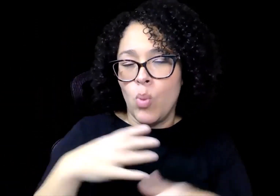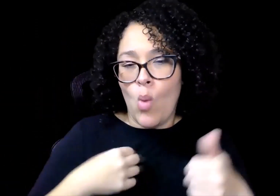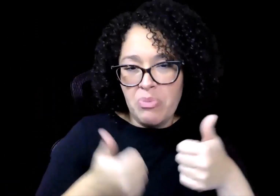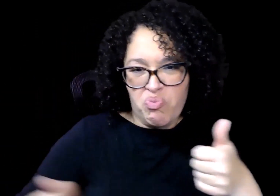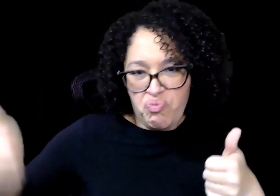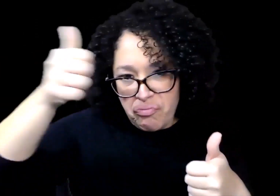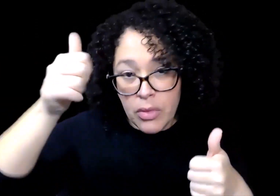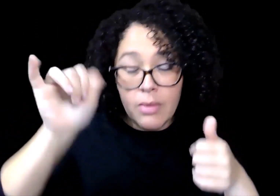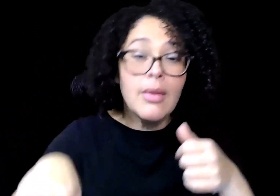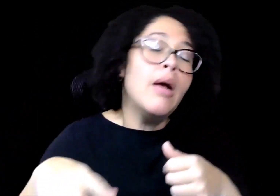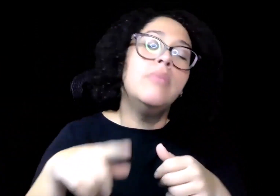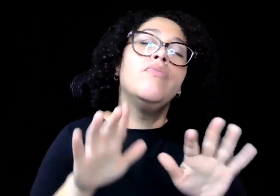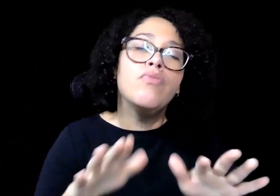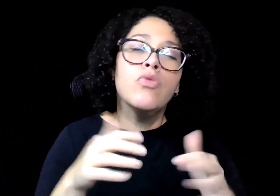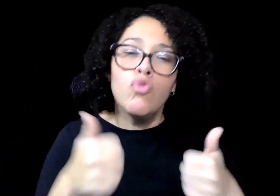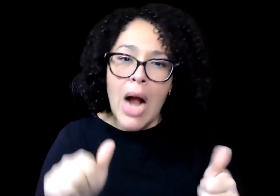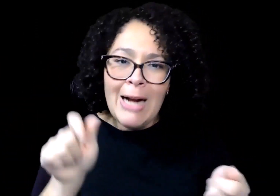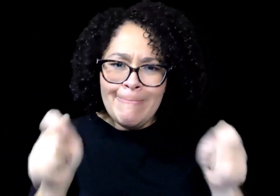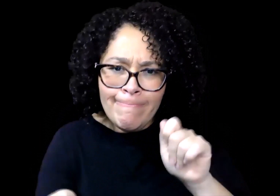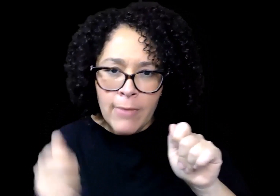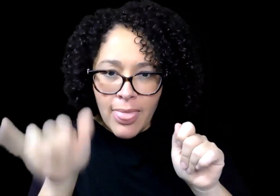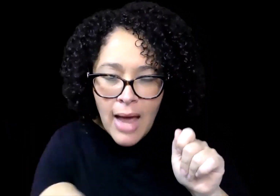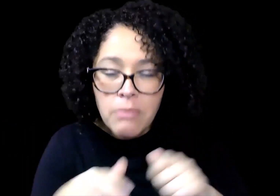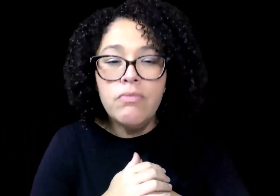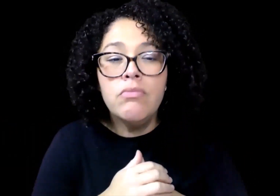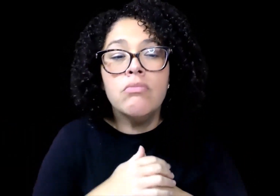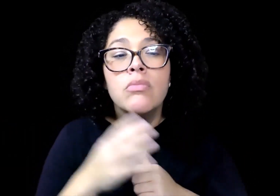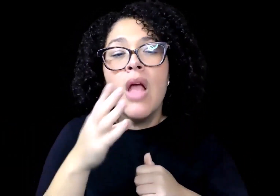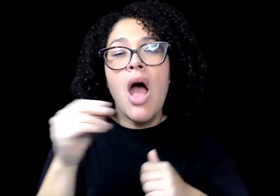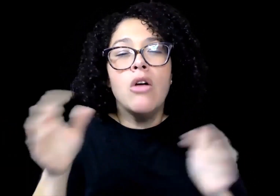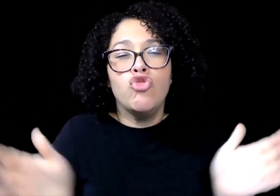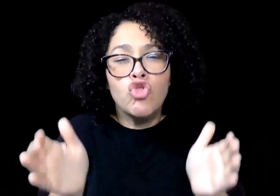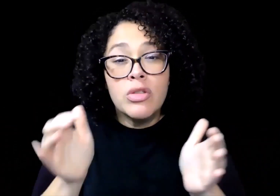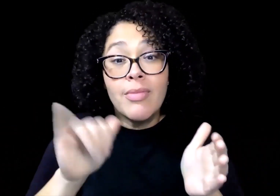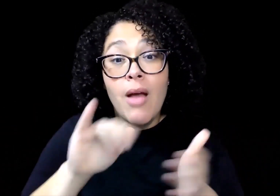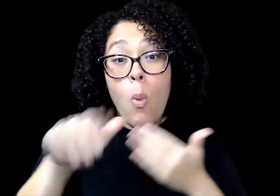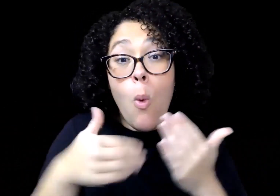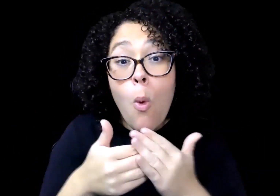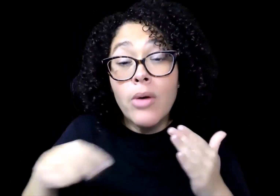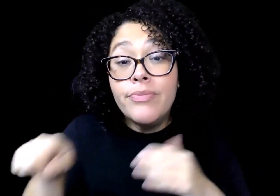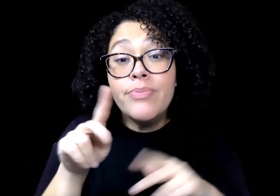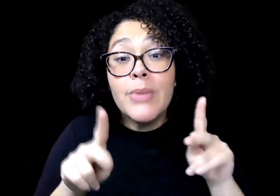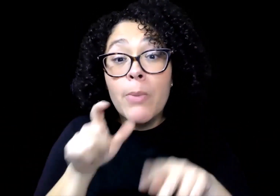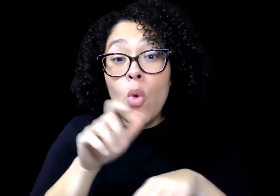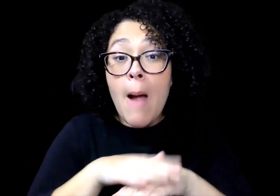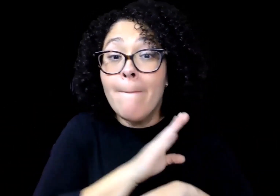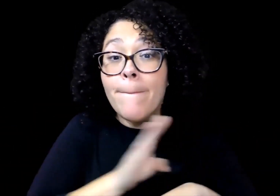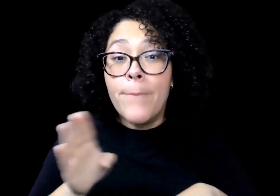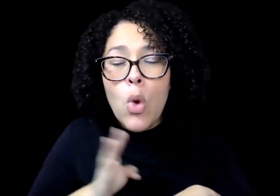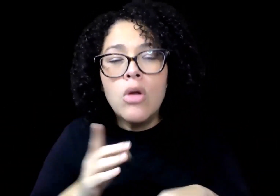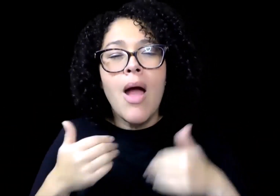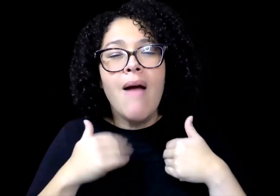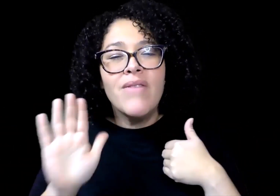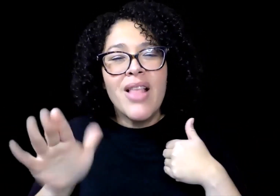and that's a great example of white supremacy we want to shift that narrative we want to make sure